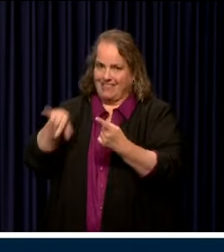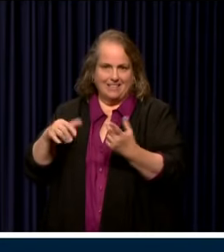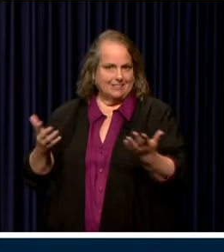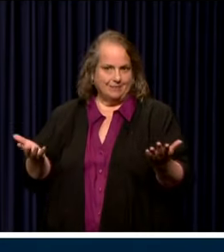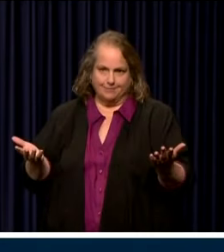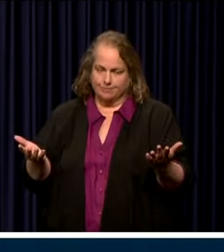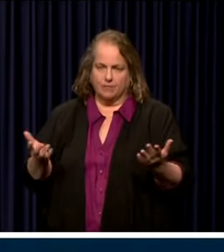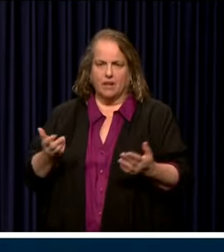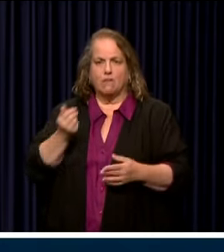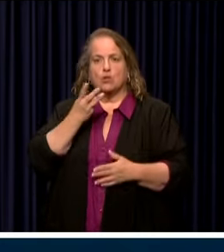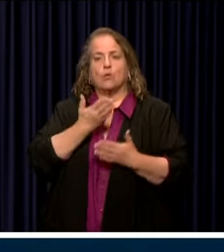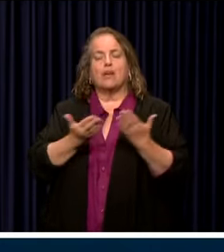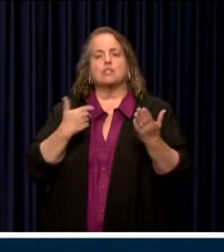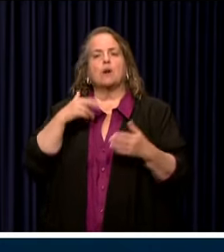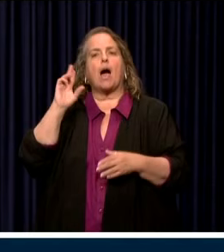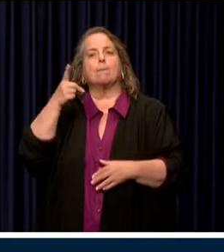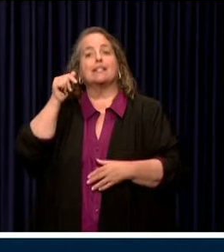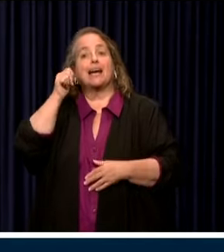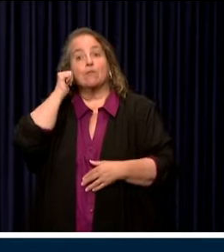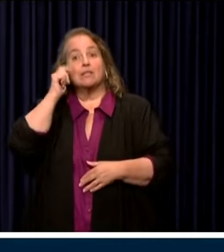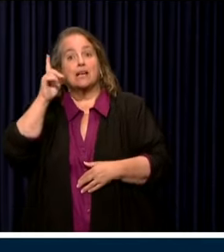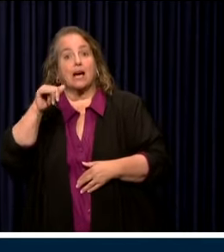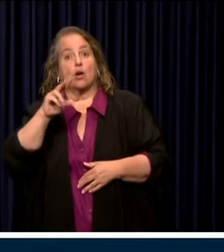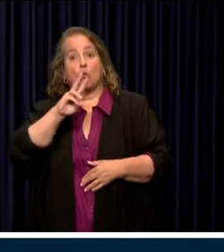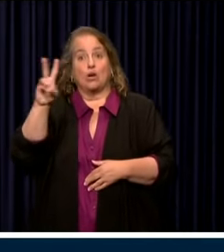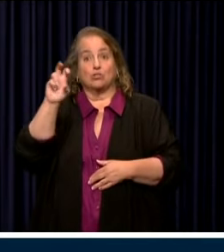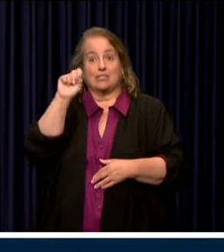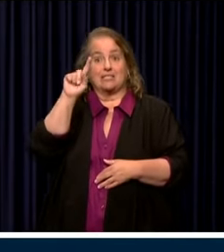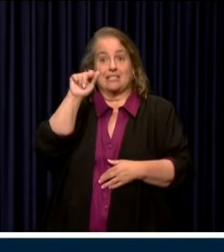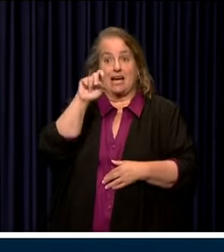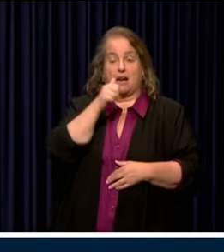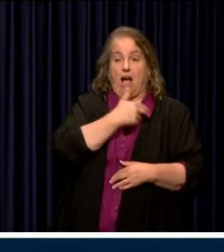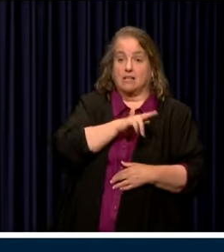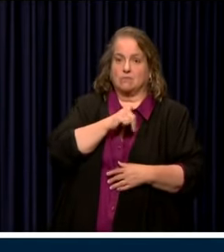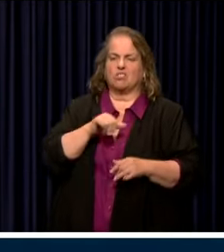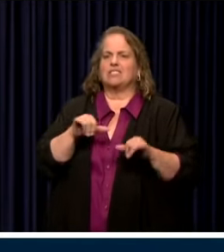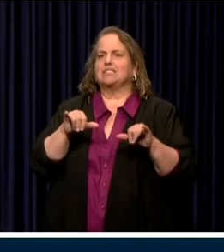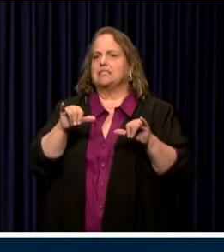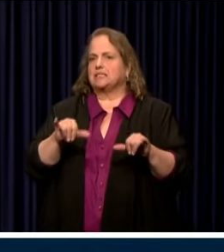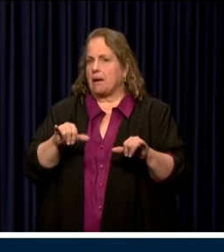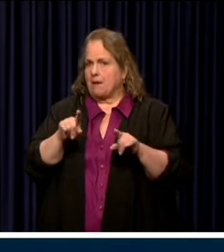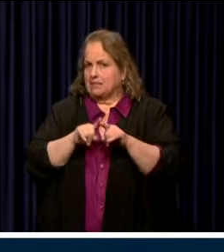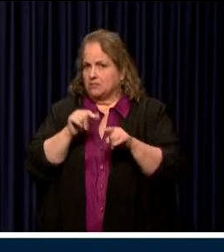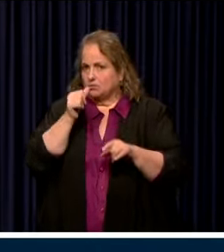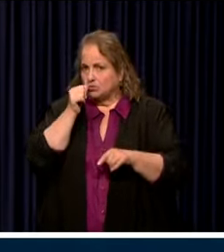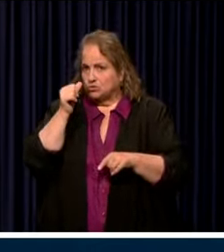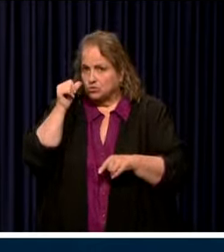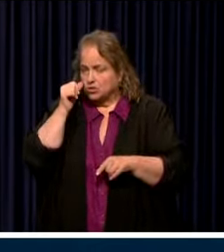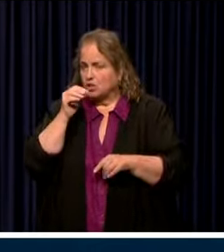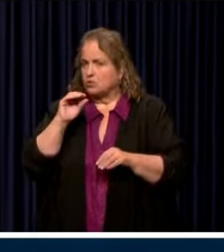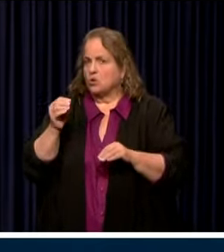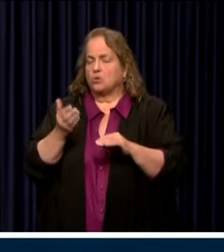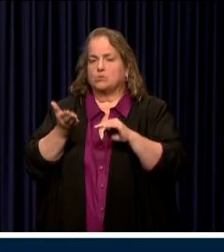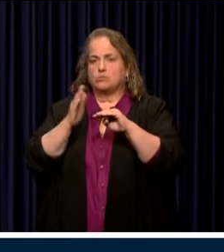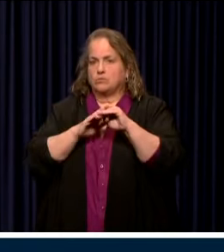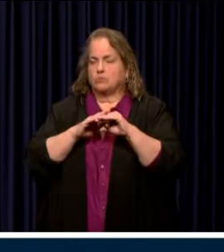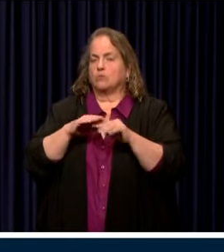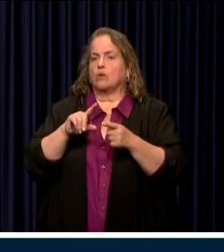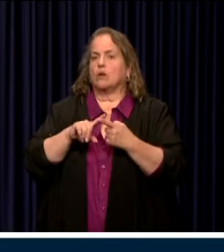WE HAVE FOUR REPORTERS WITH US TODAY, KARYN CZAR, FILL BECAME